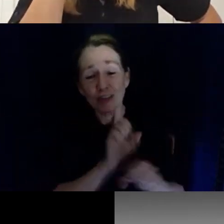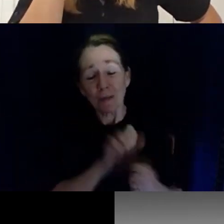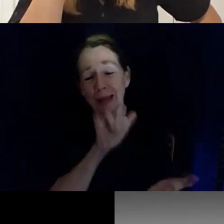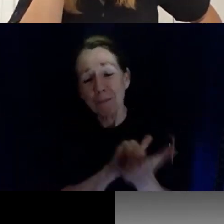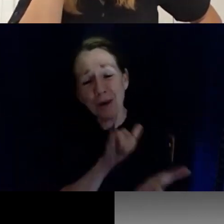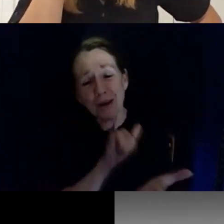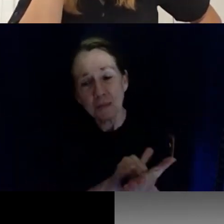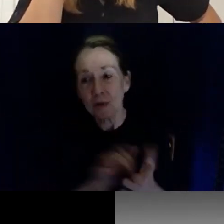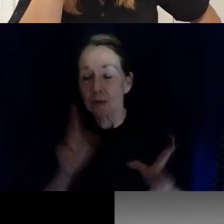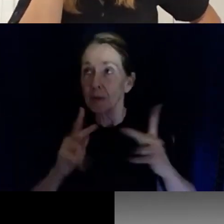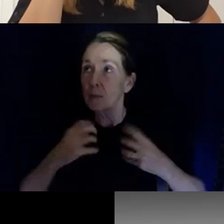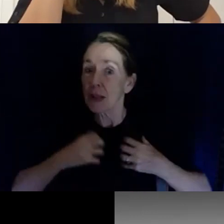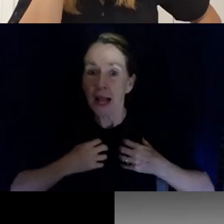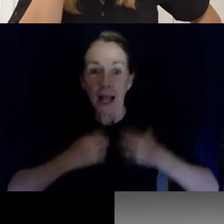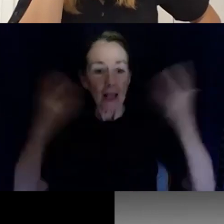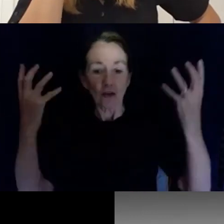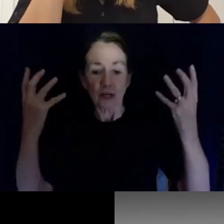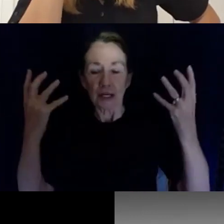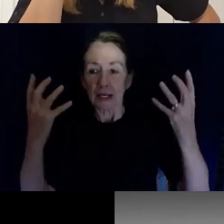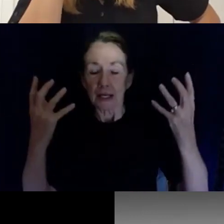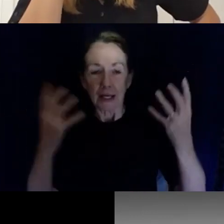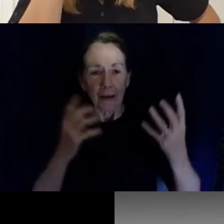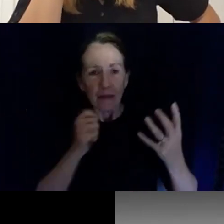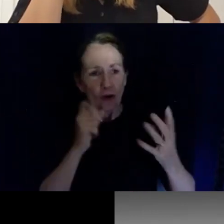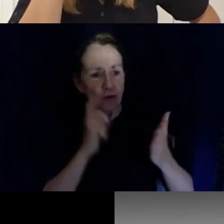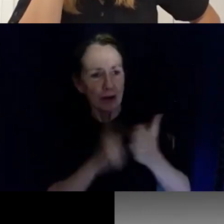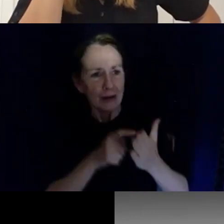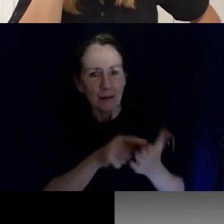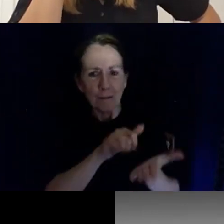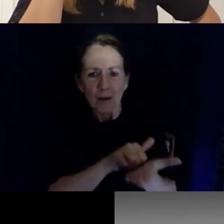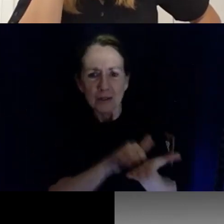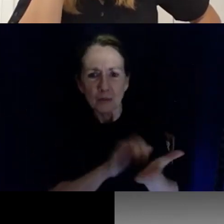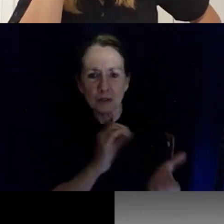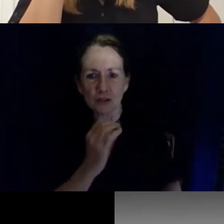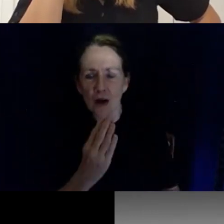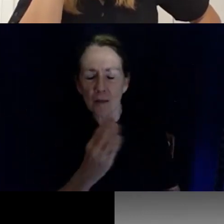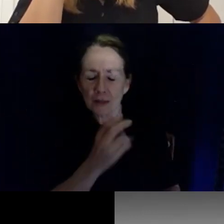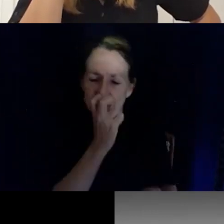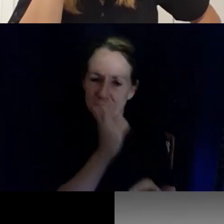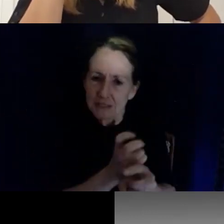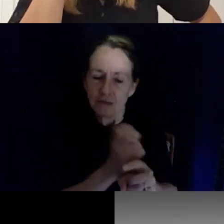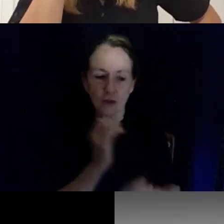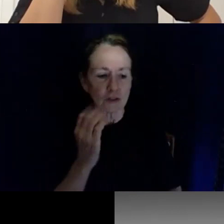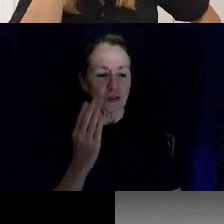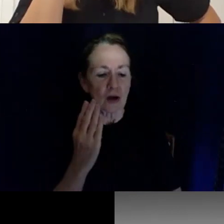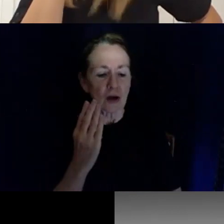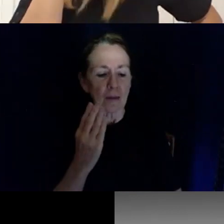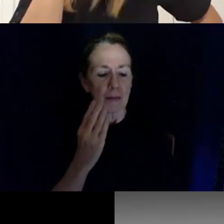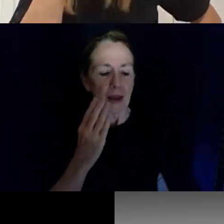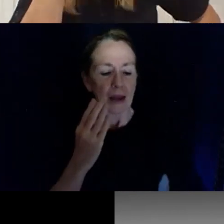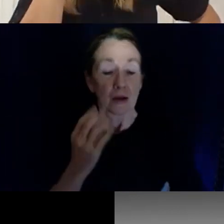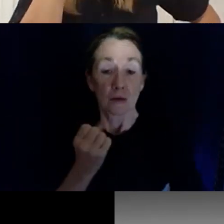AND I ALSO THINK THAT THE SERVICE AND THE JOB ARE IMPOSSIBLE.